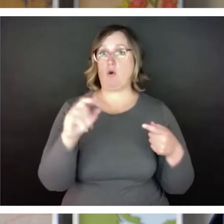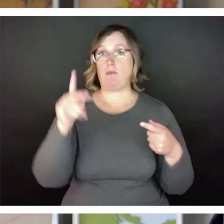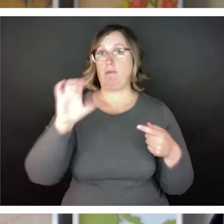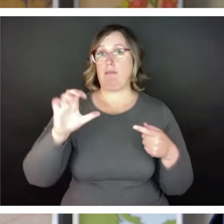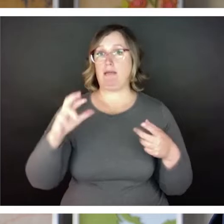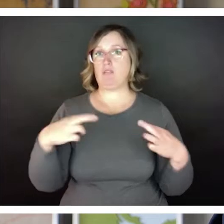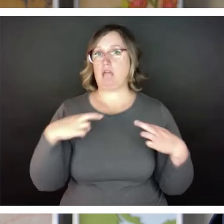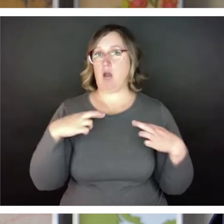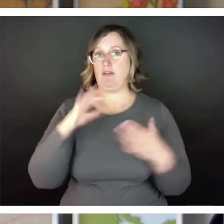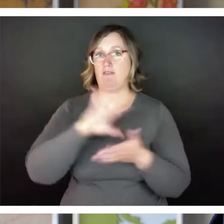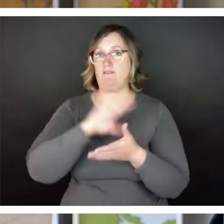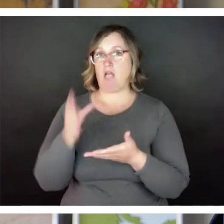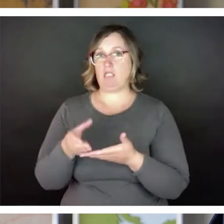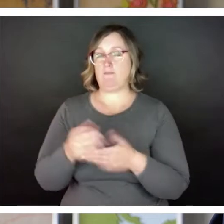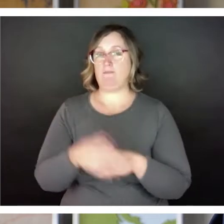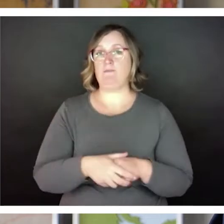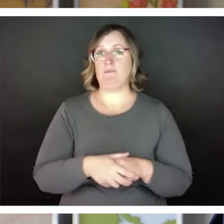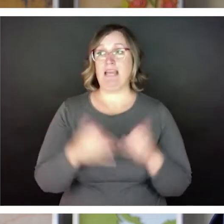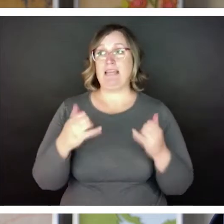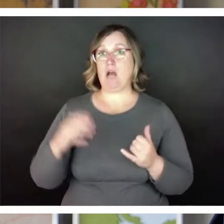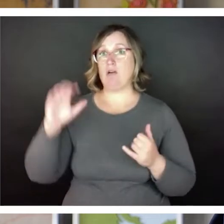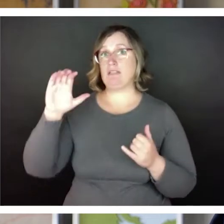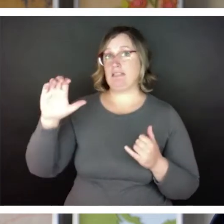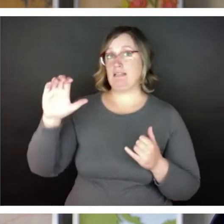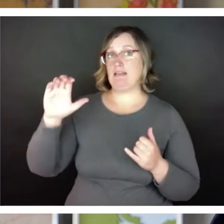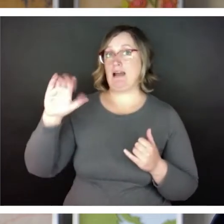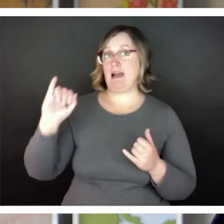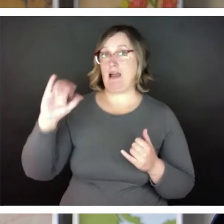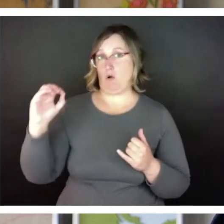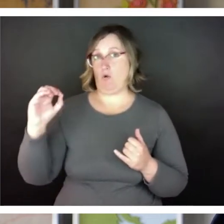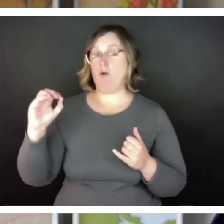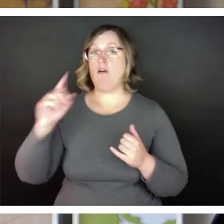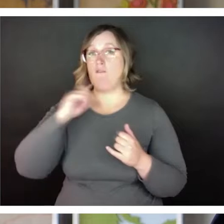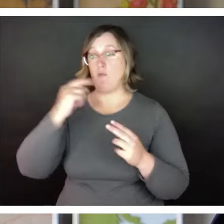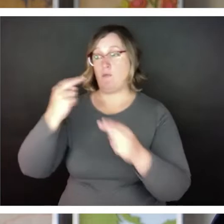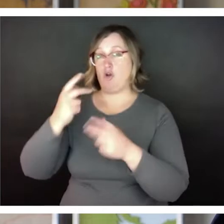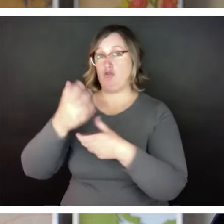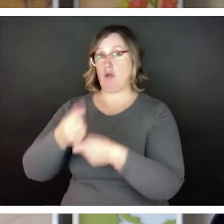Now, the chief investment officer for Meyer Memorial Trust, Ms. Adams works with the other members of her executive team